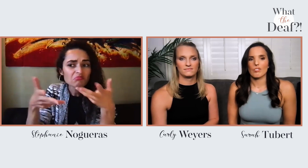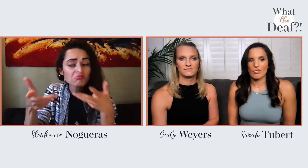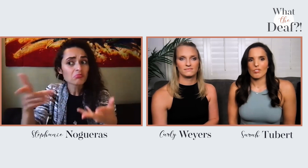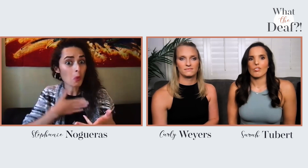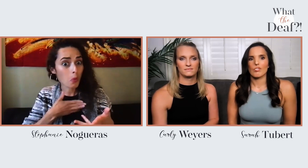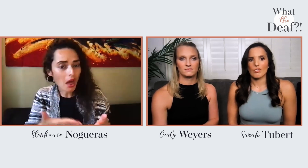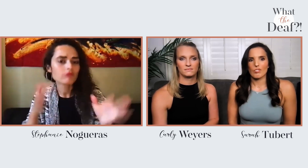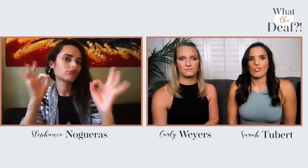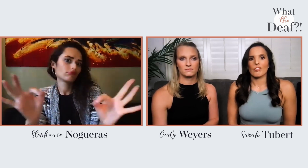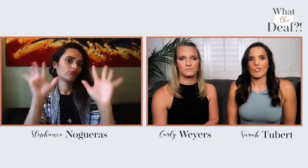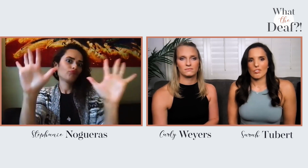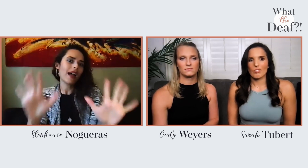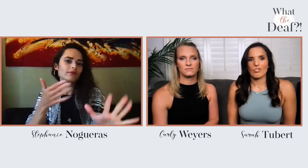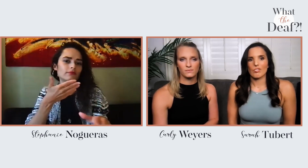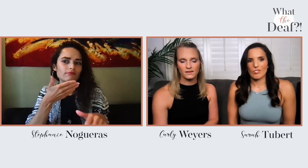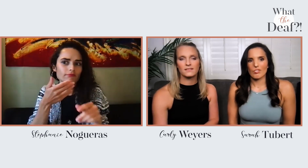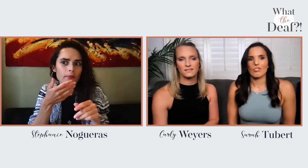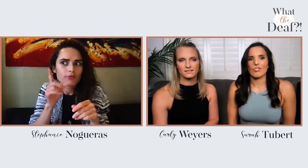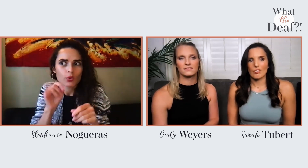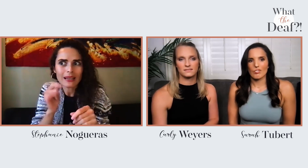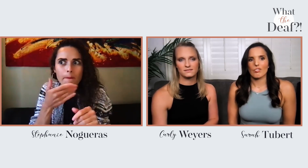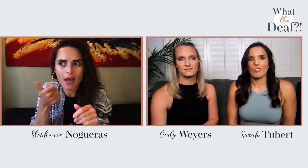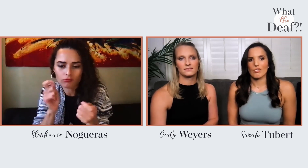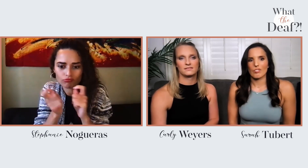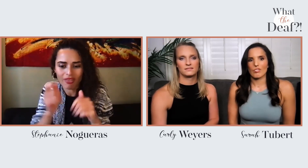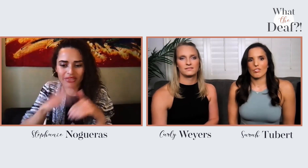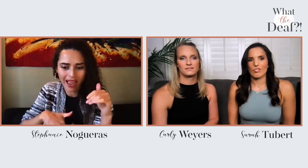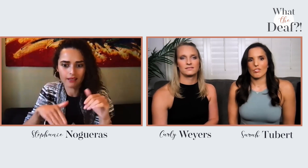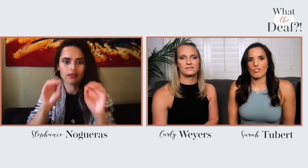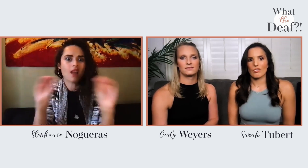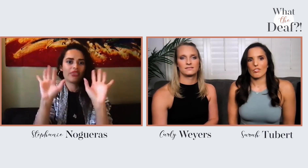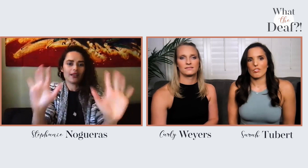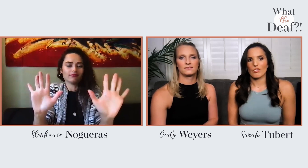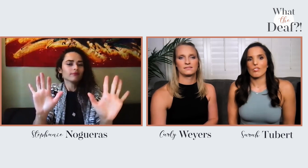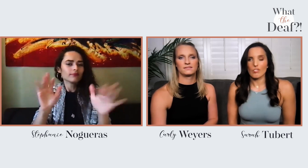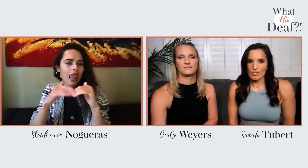You know, hopefully, they're willing. I'll take anything, really, because any little change that they would do